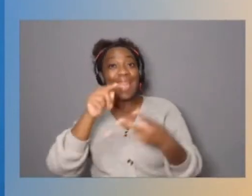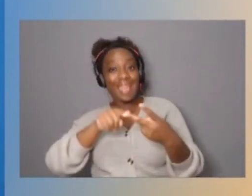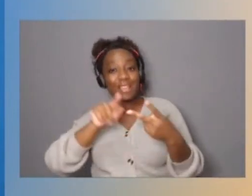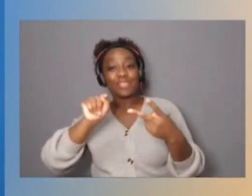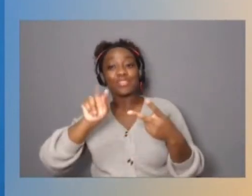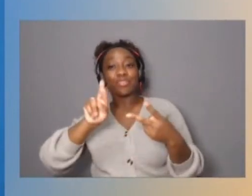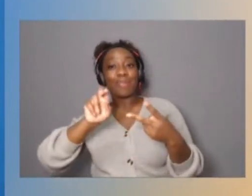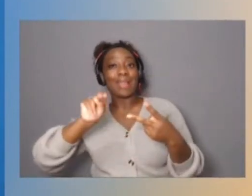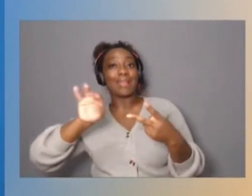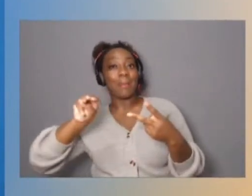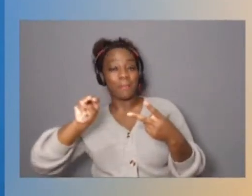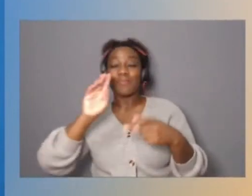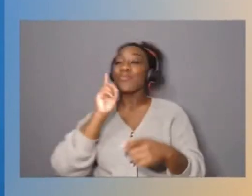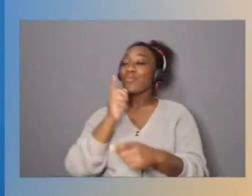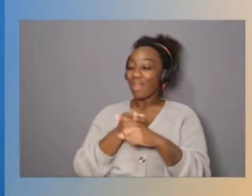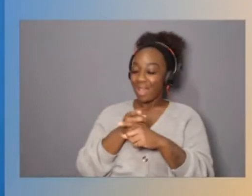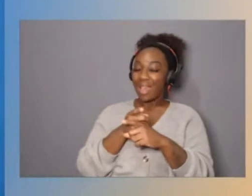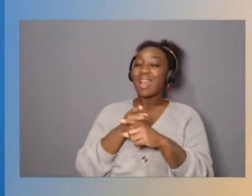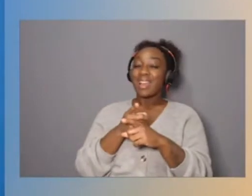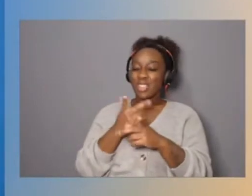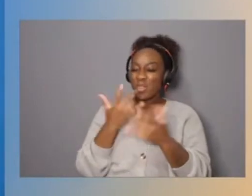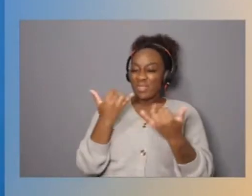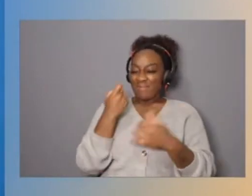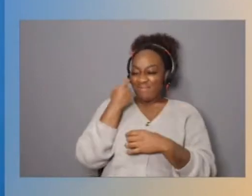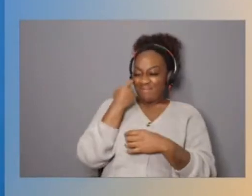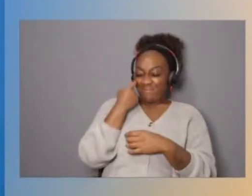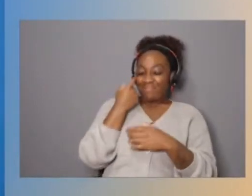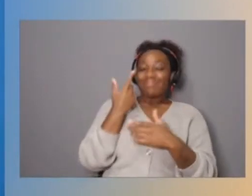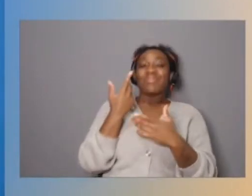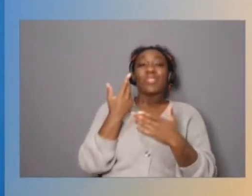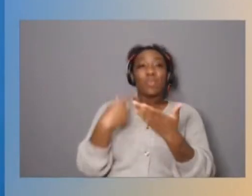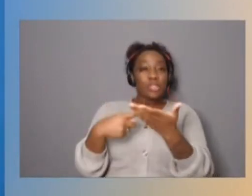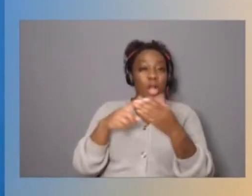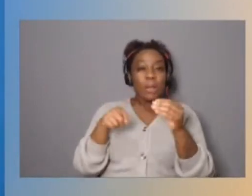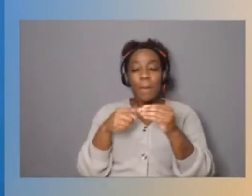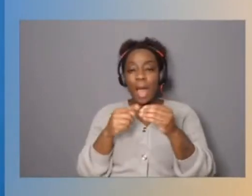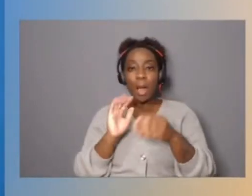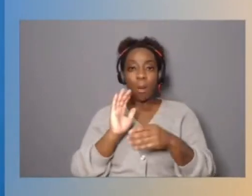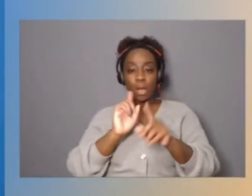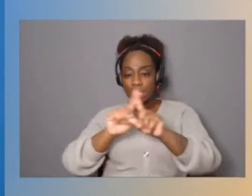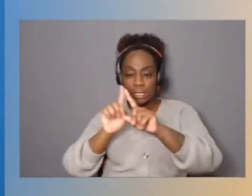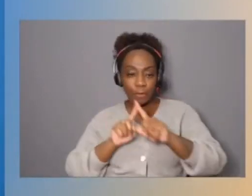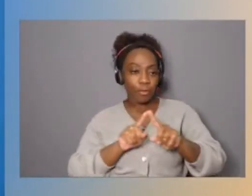our driven Silicon innovations from Nitro to Graviton, to Inferentia, Trainium and Nitro SSDs.